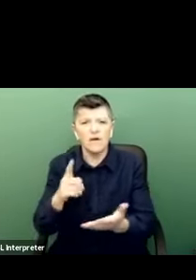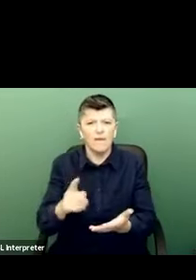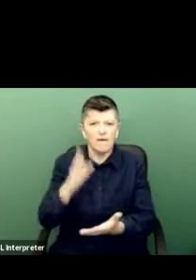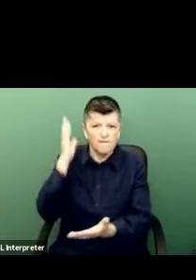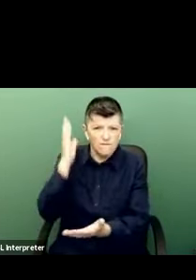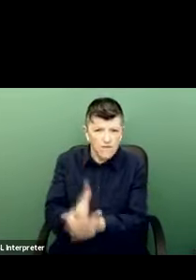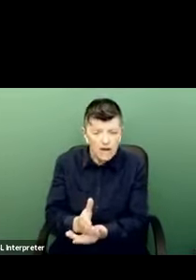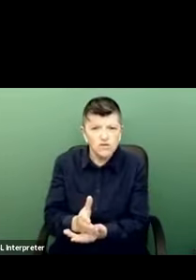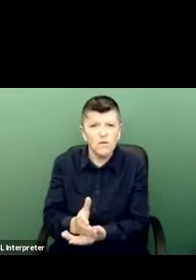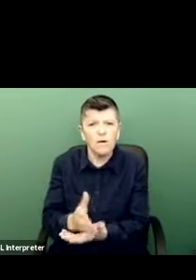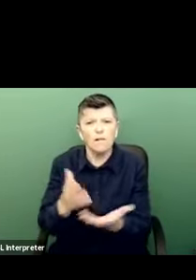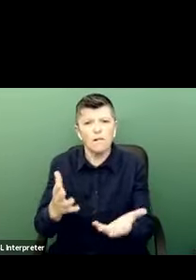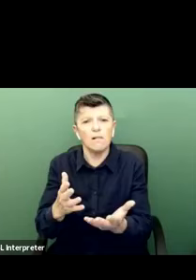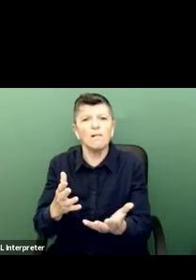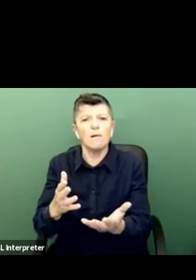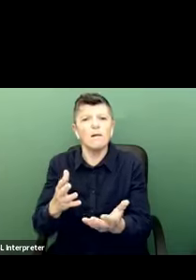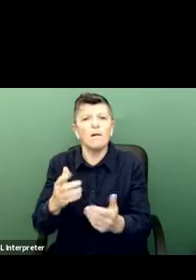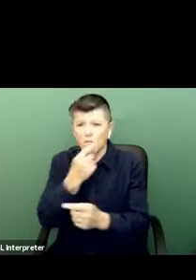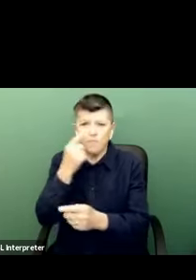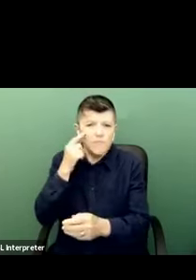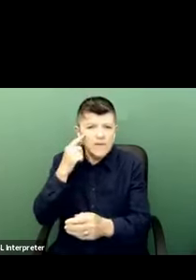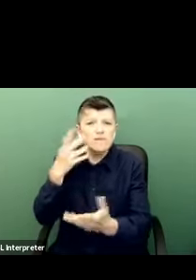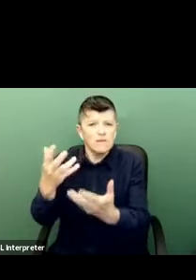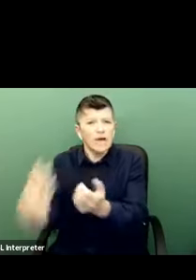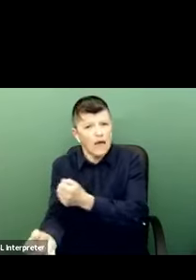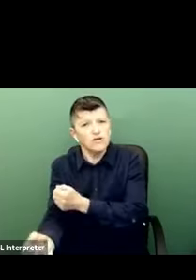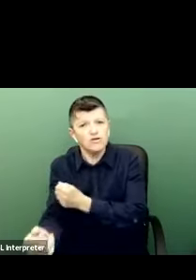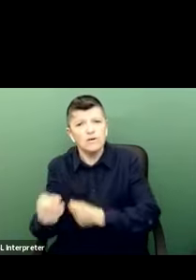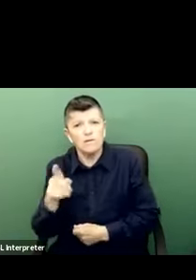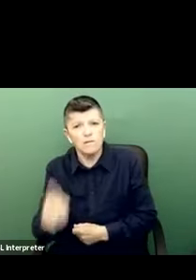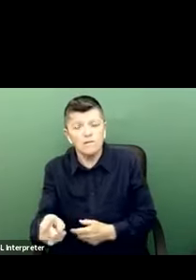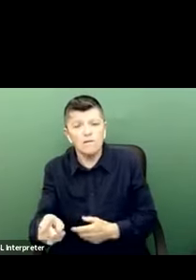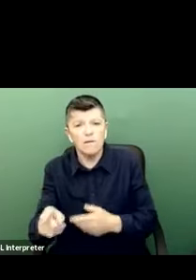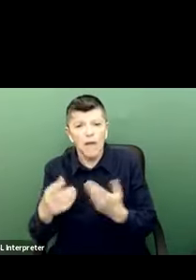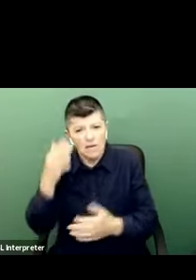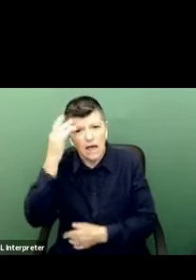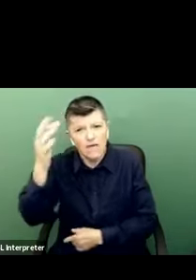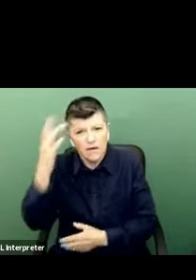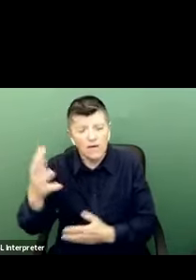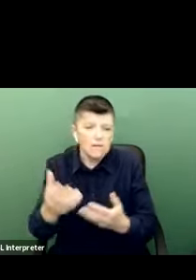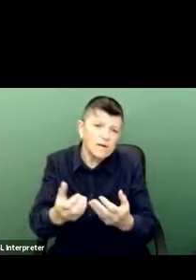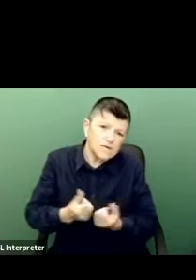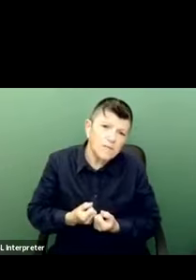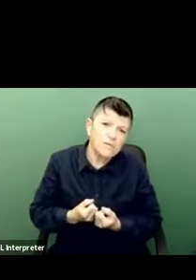Wollstonecraft said the diagnosis that these claims do